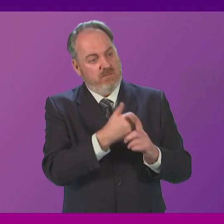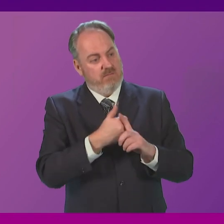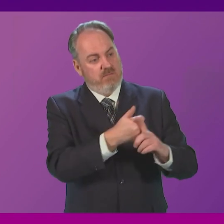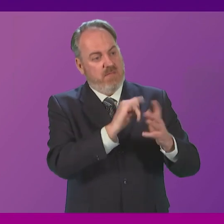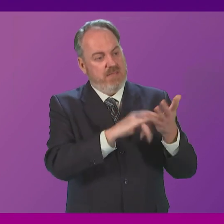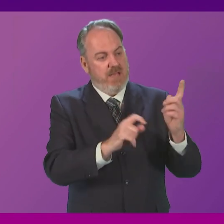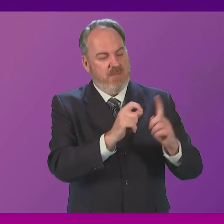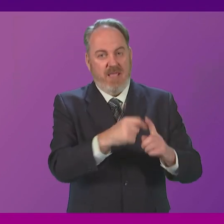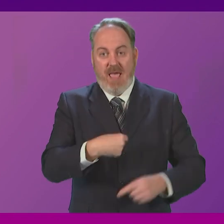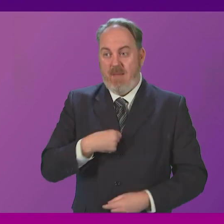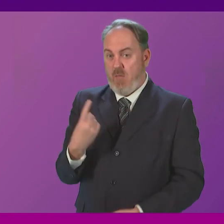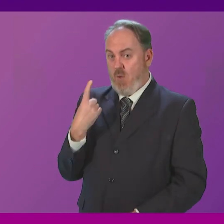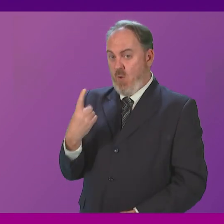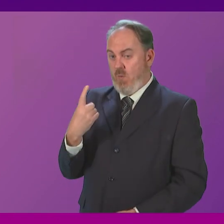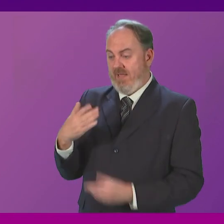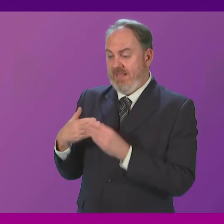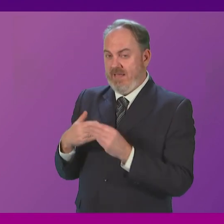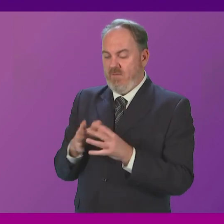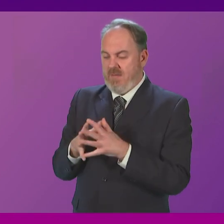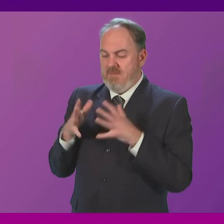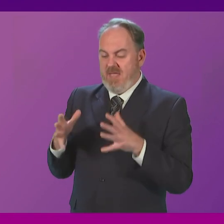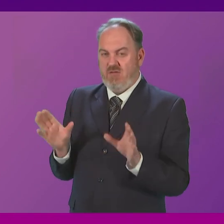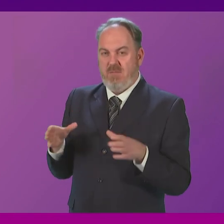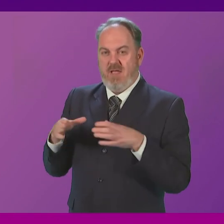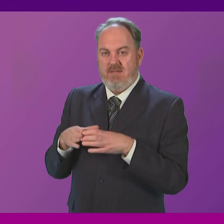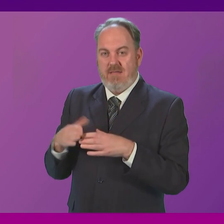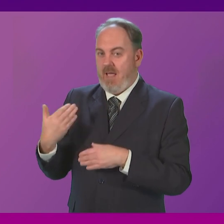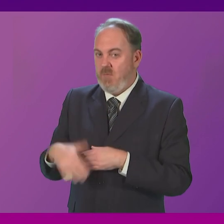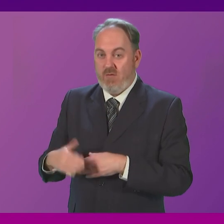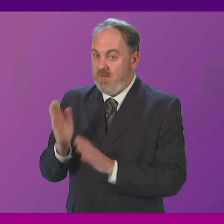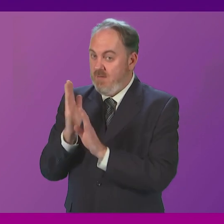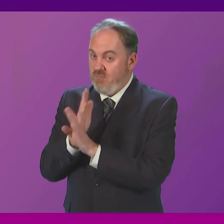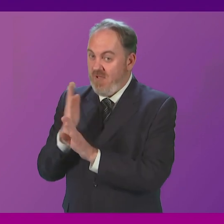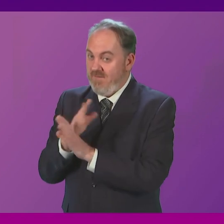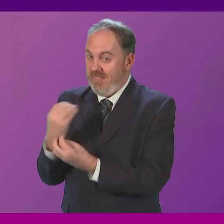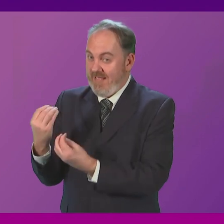a major political party in Scotland not to have been privately educated at Hutchesons’